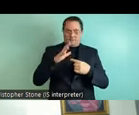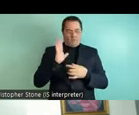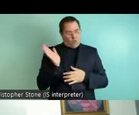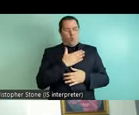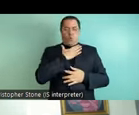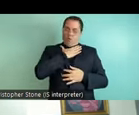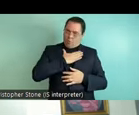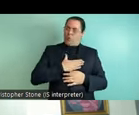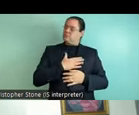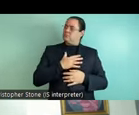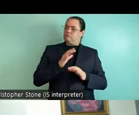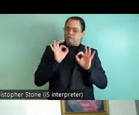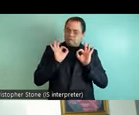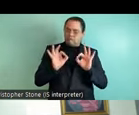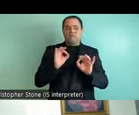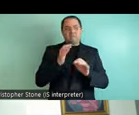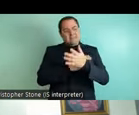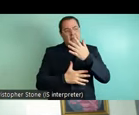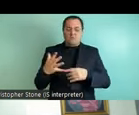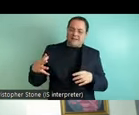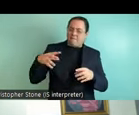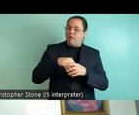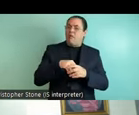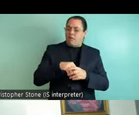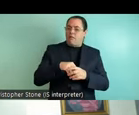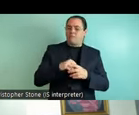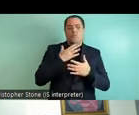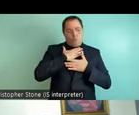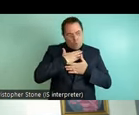the values of persons with disability out that out they add to the business.